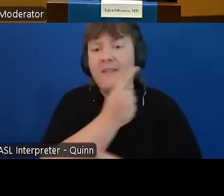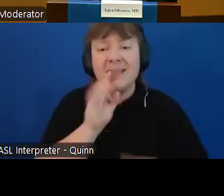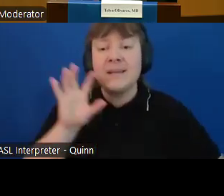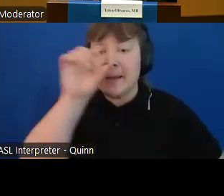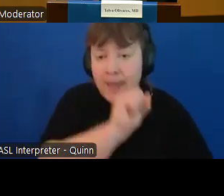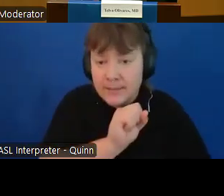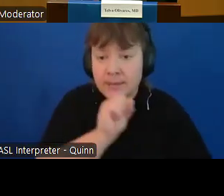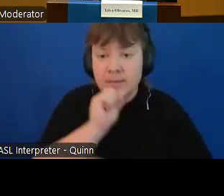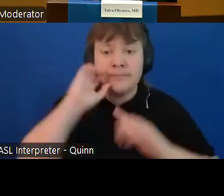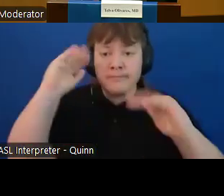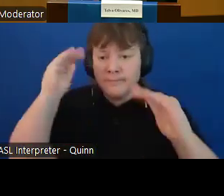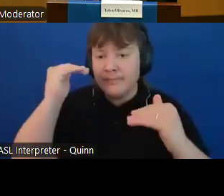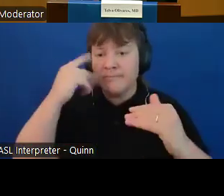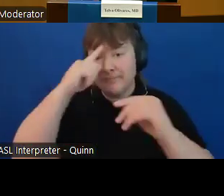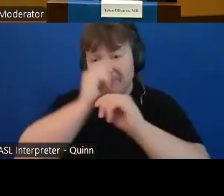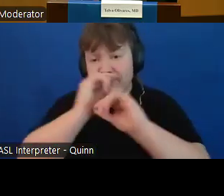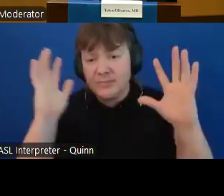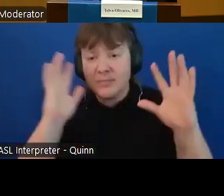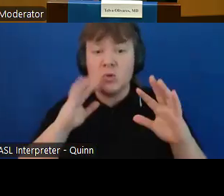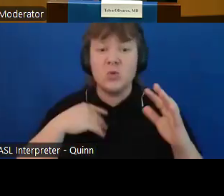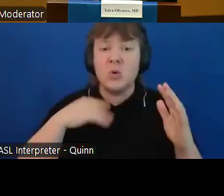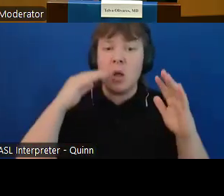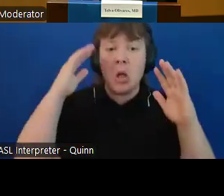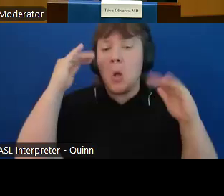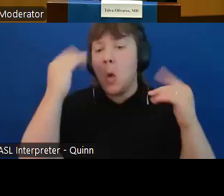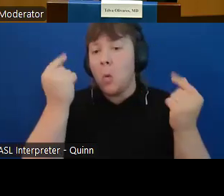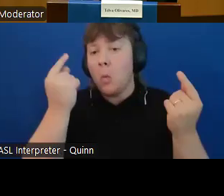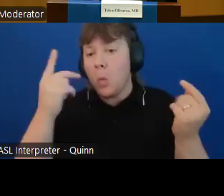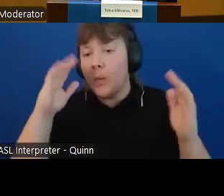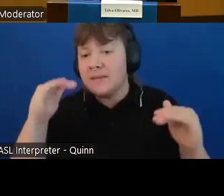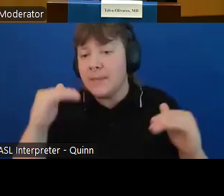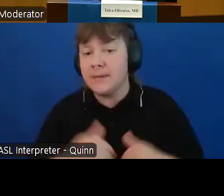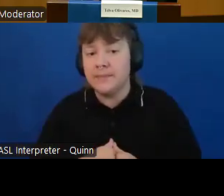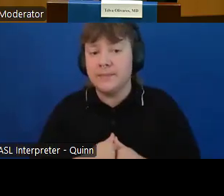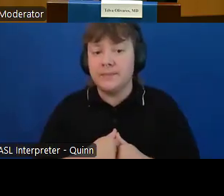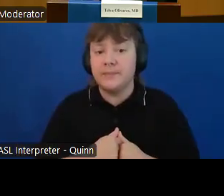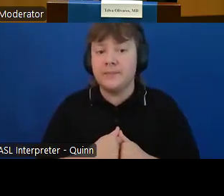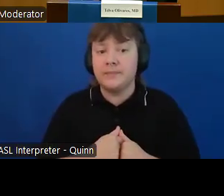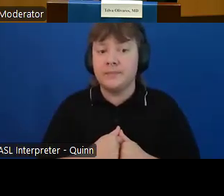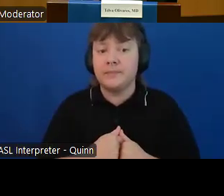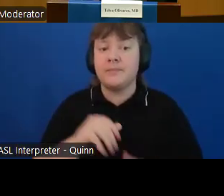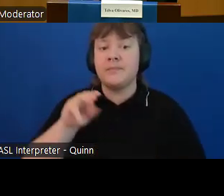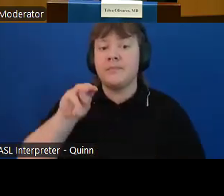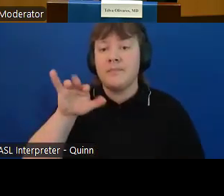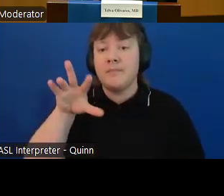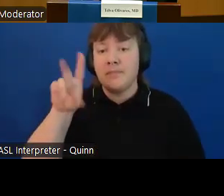anticipate and to proportionalize our anticipation here. We know that in made legal jurisdictions